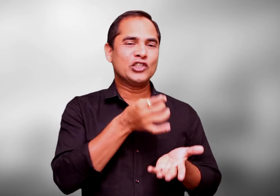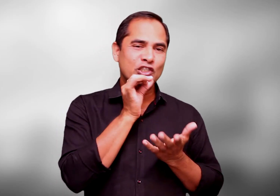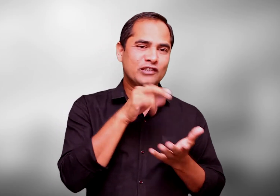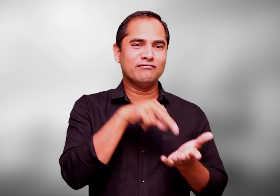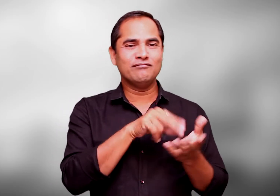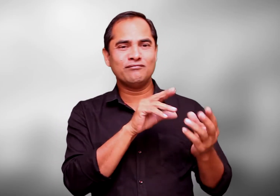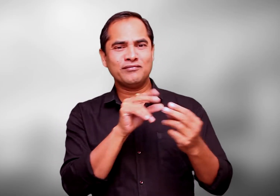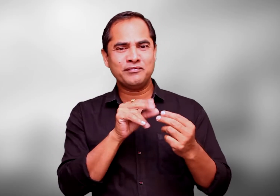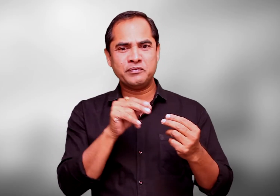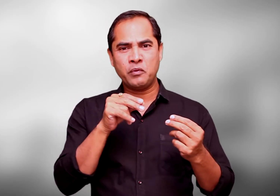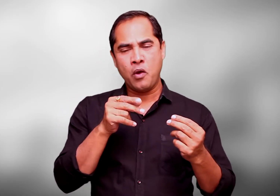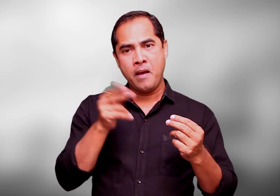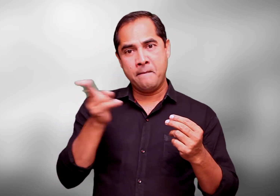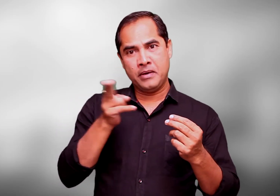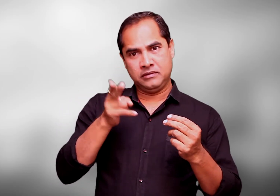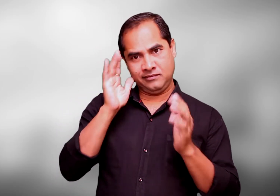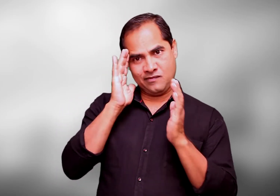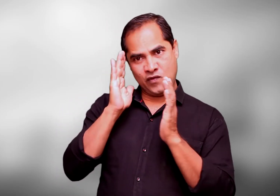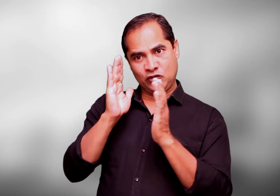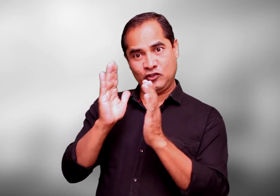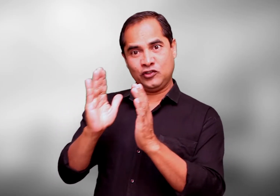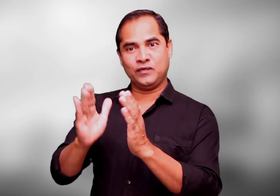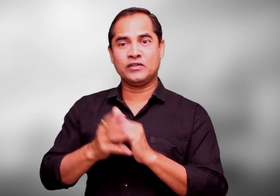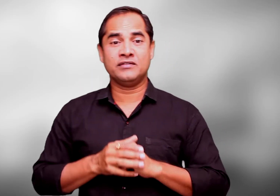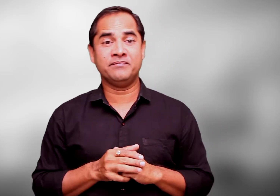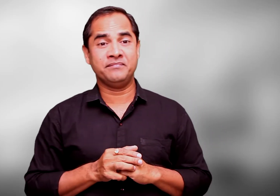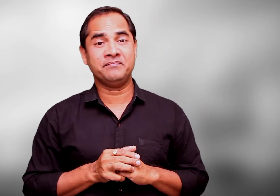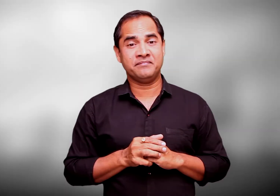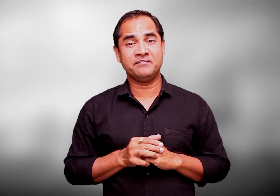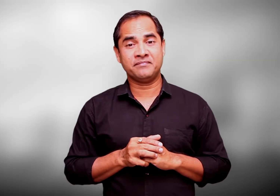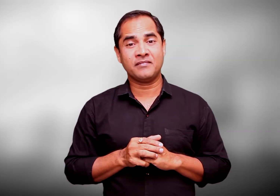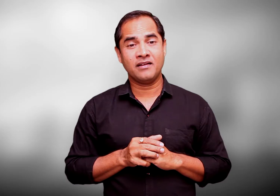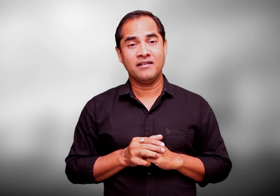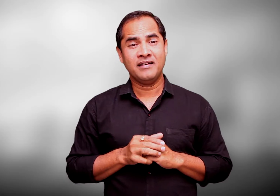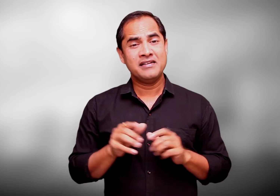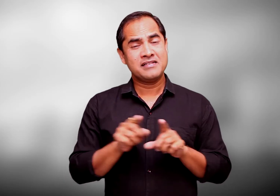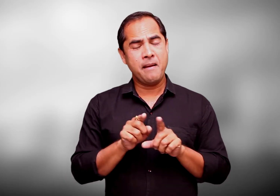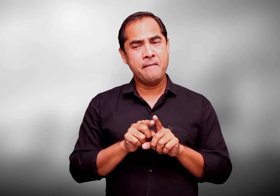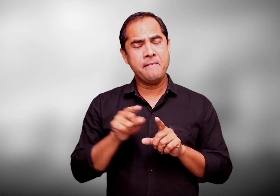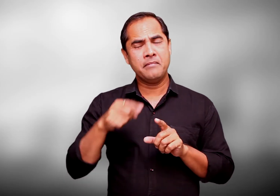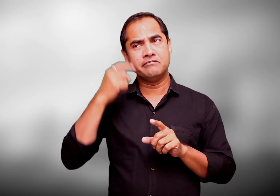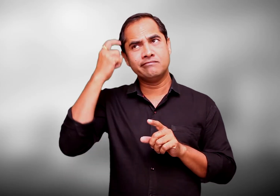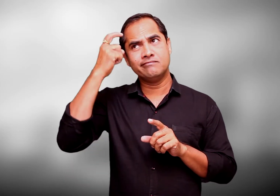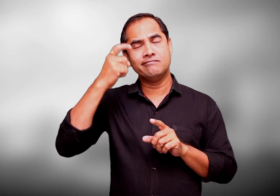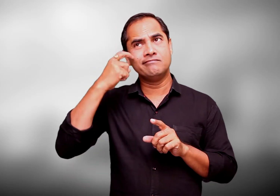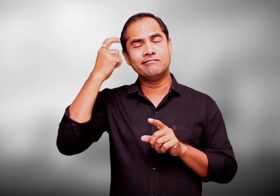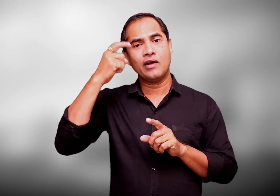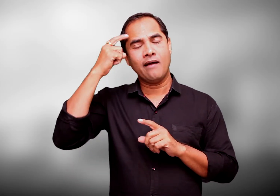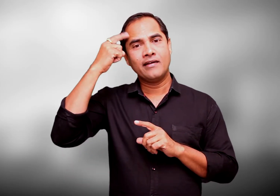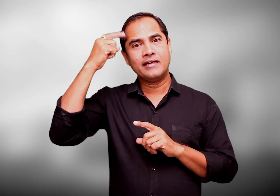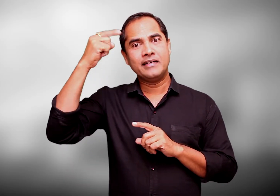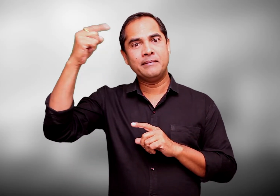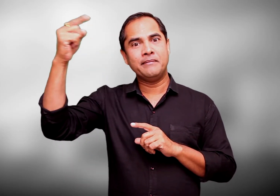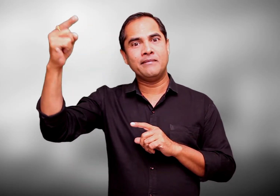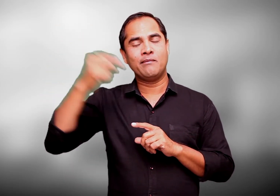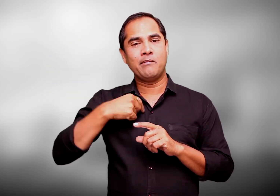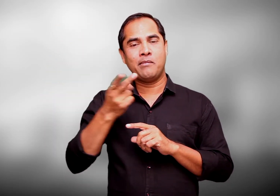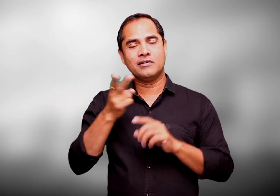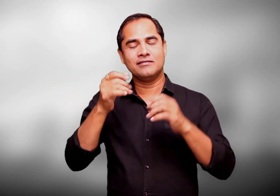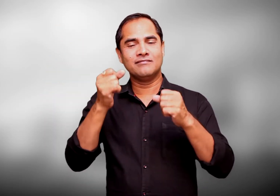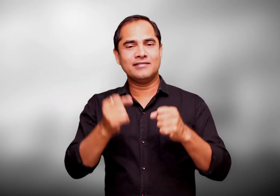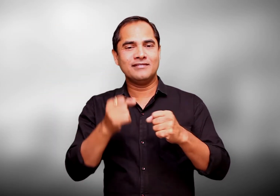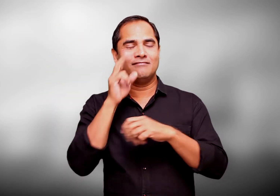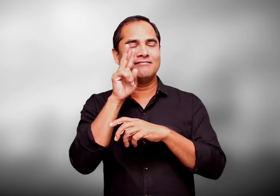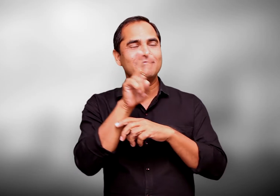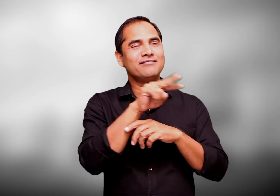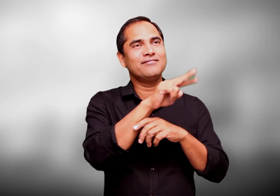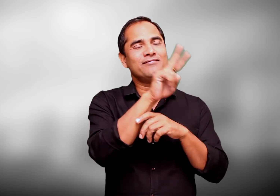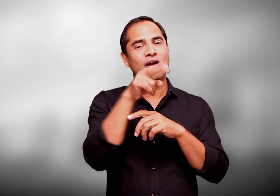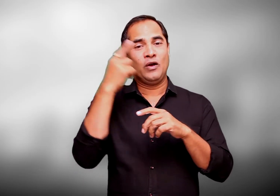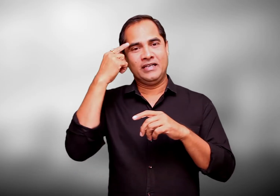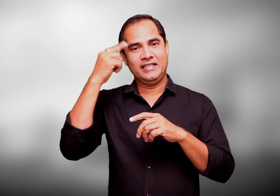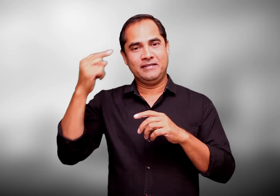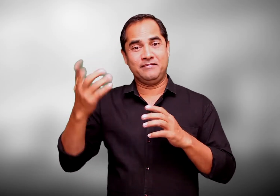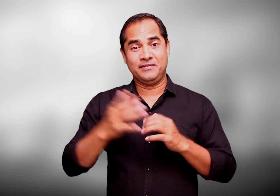the bus, when it stopped at the street corner. She would think about it in her